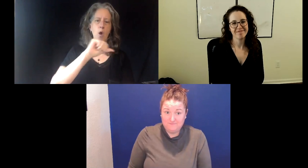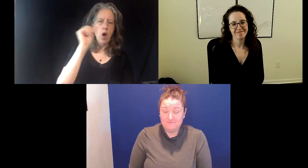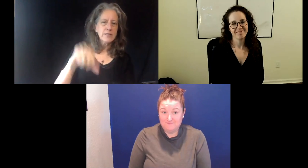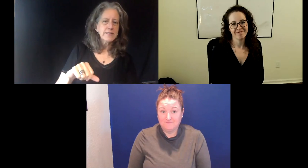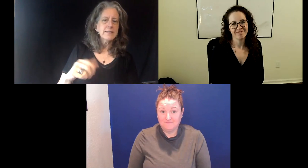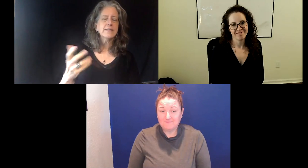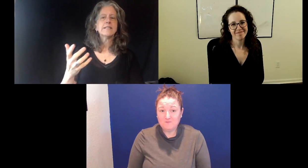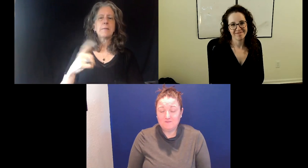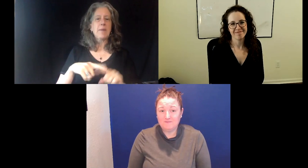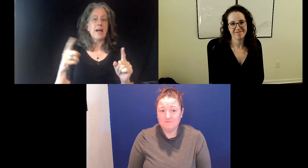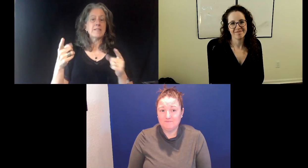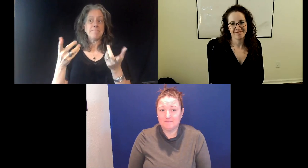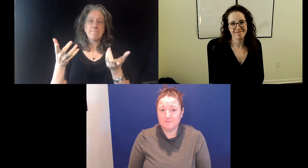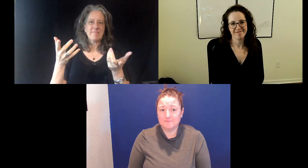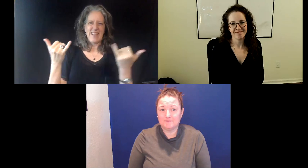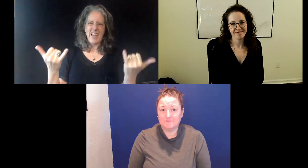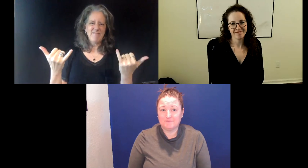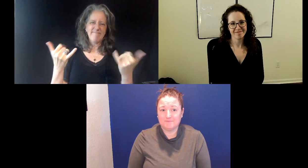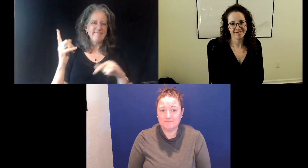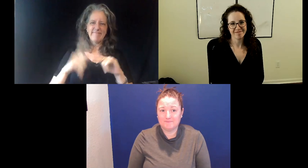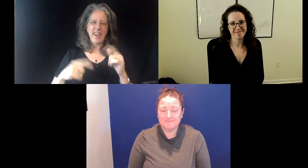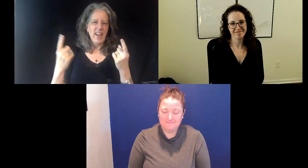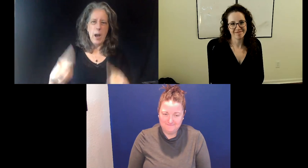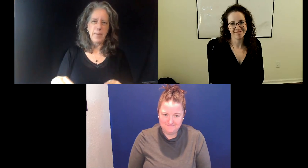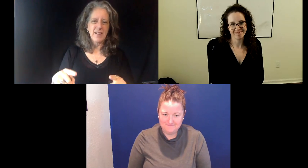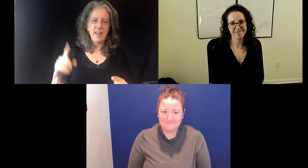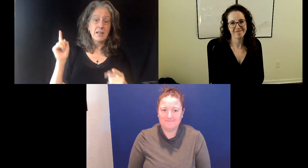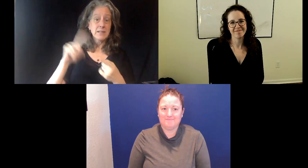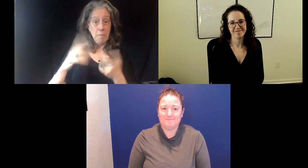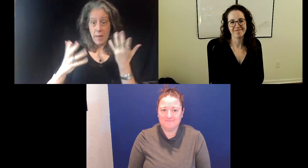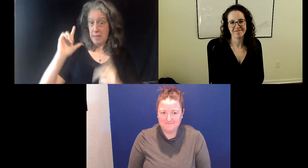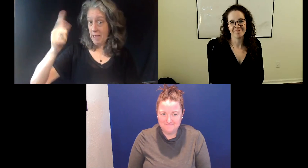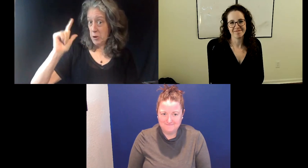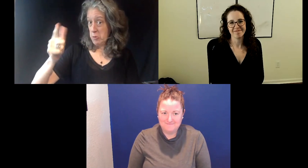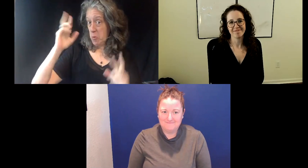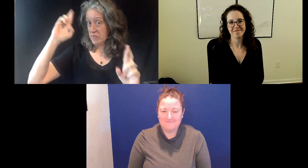to that as well yeah in san antonio and austin that's you know obviously now that's not something